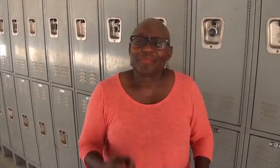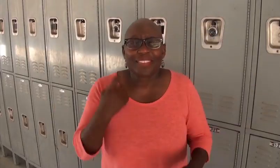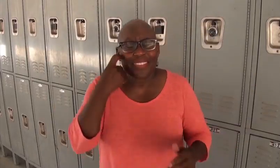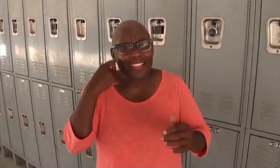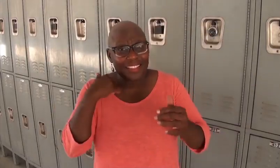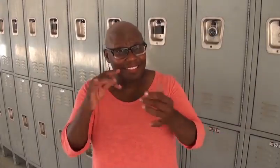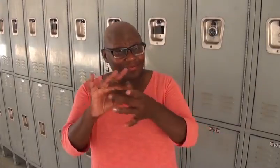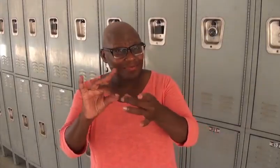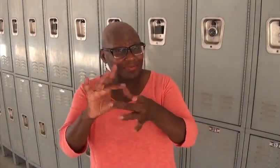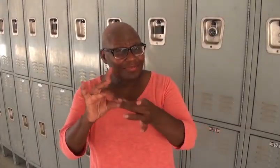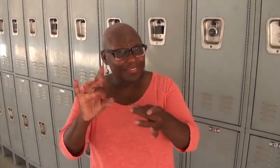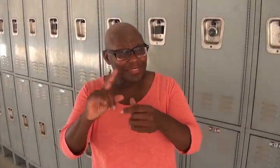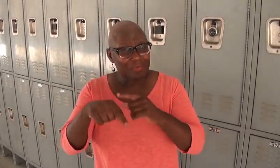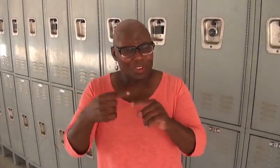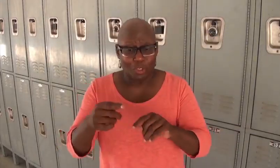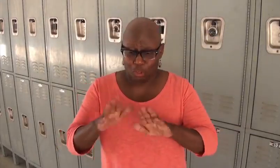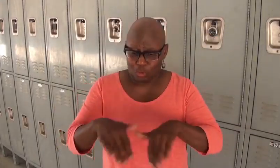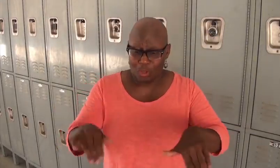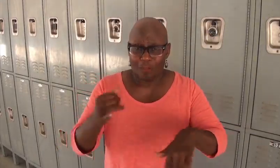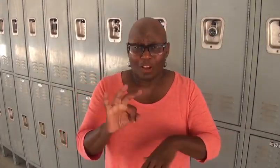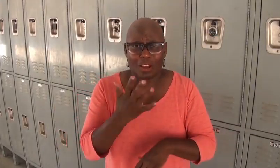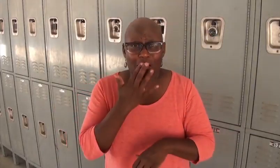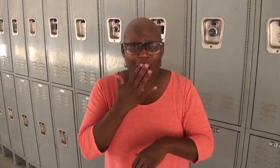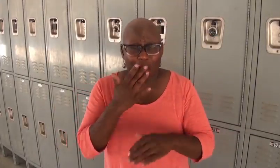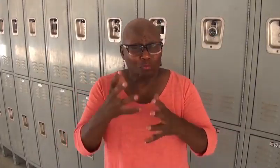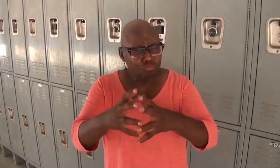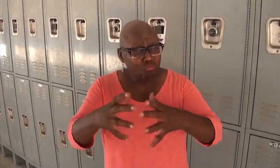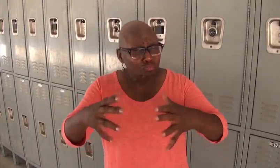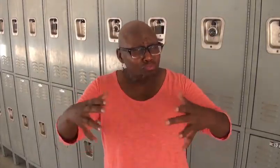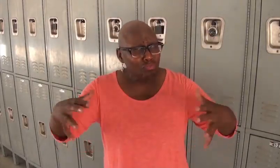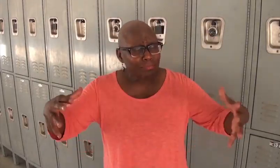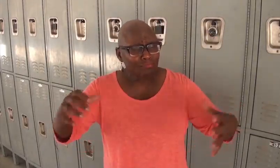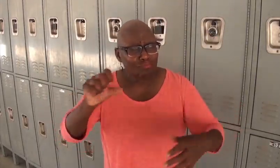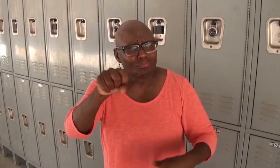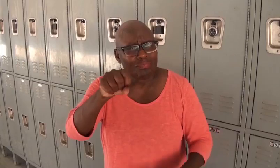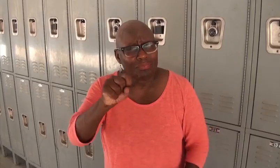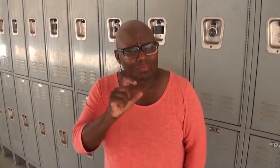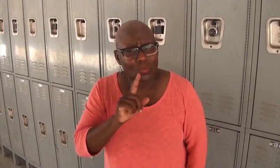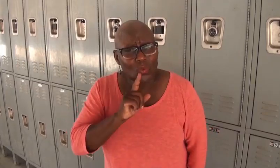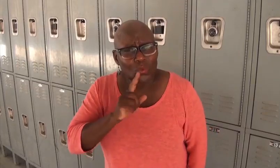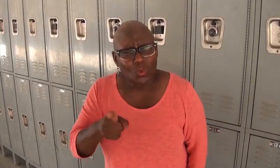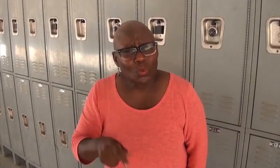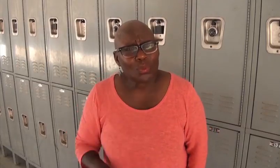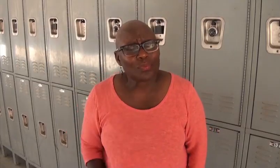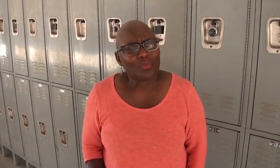Laurene: We shared about the statistics of how a significant portion of Deaf learners are students of color.